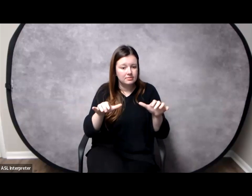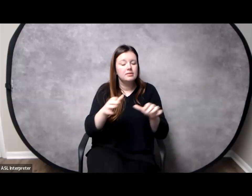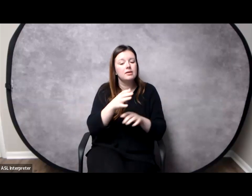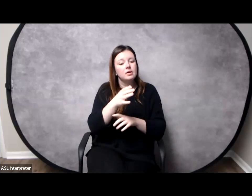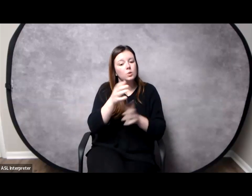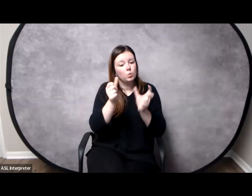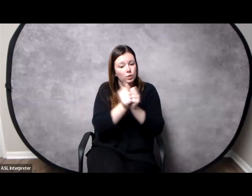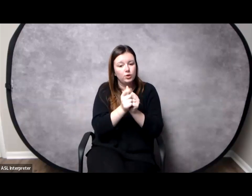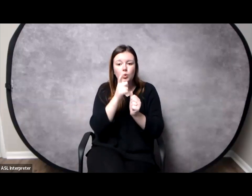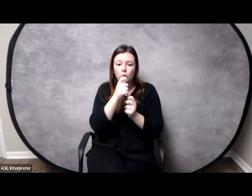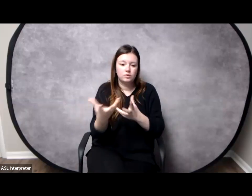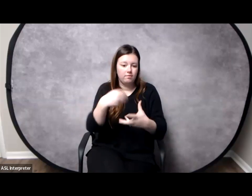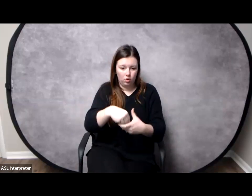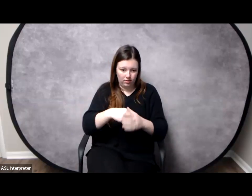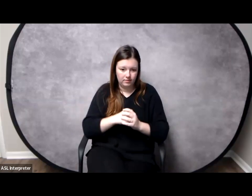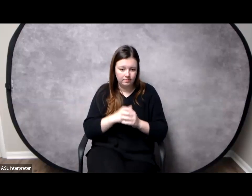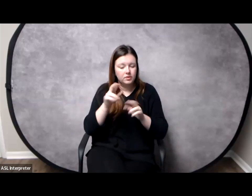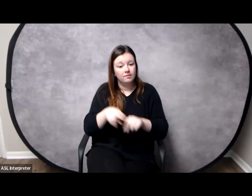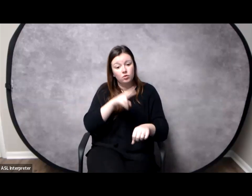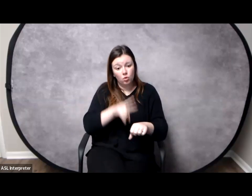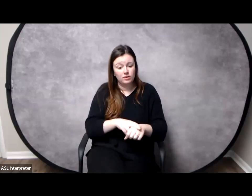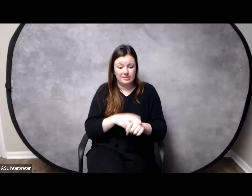And affords individuals involves choice in their daily life activities.